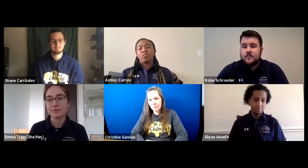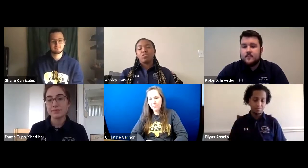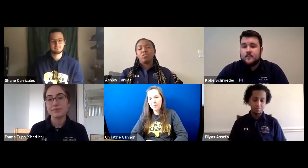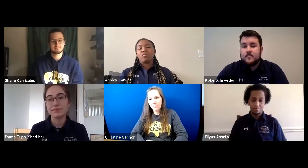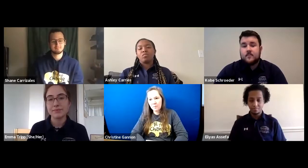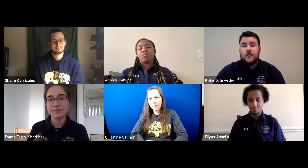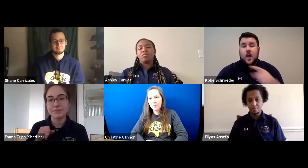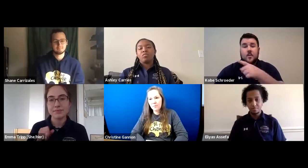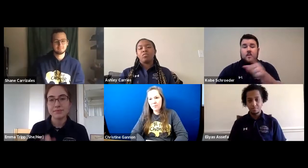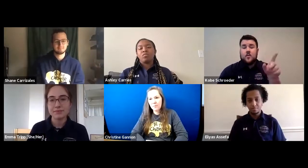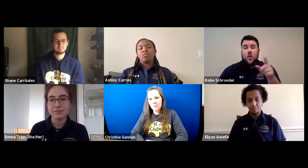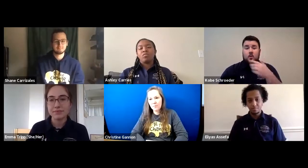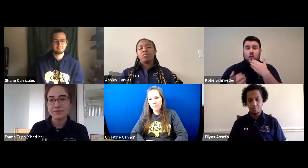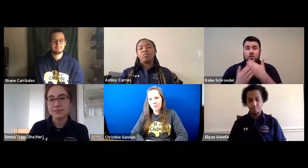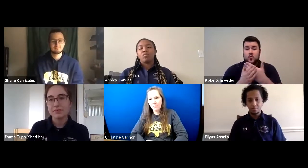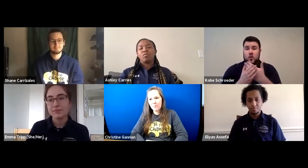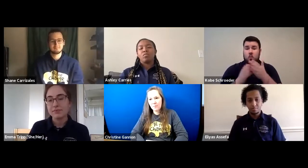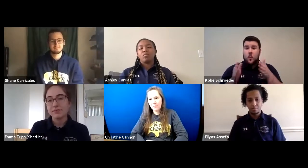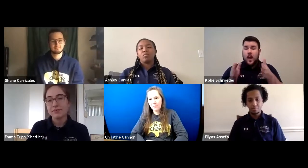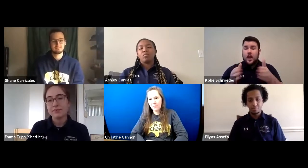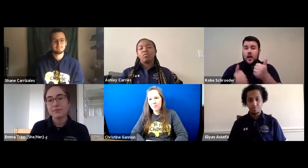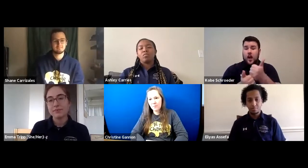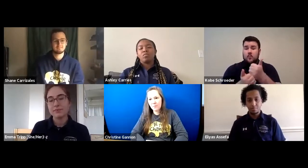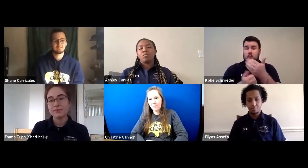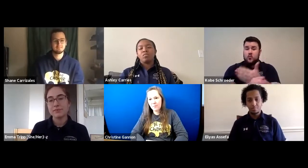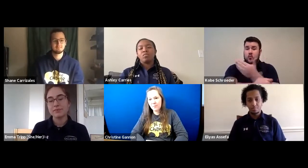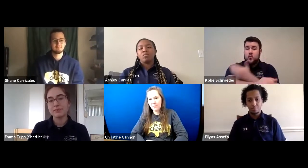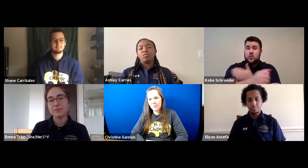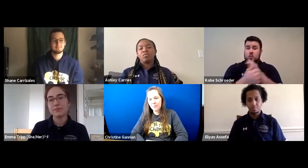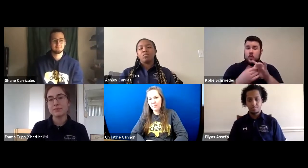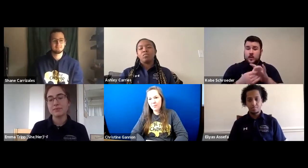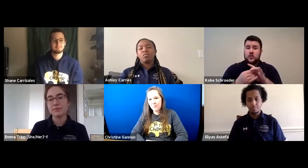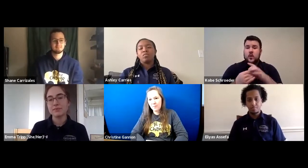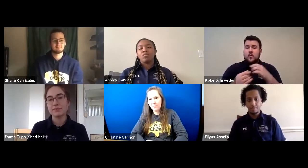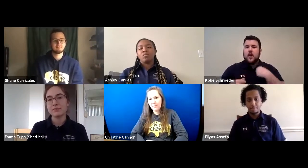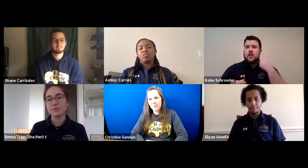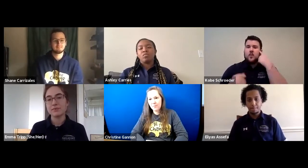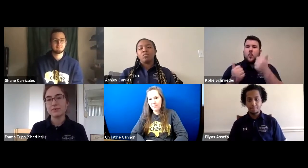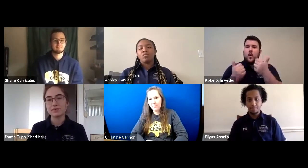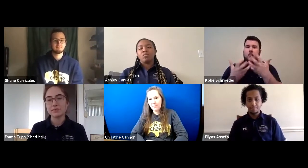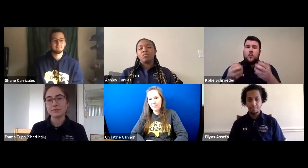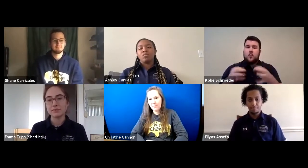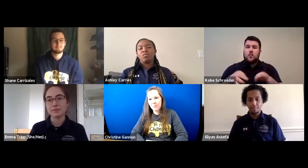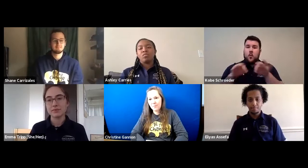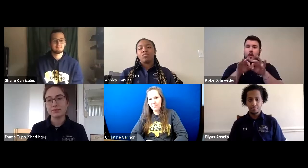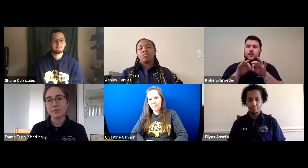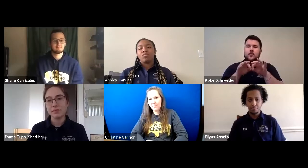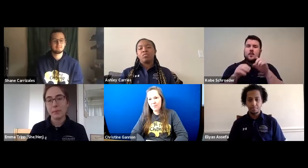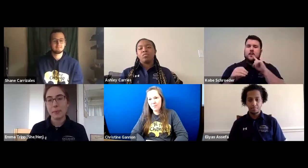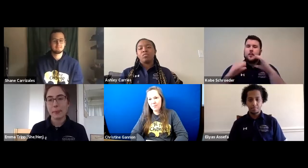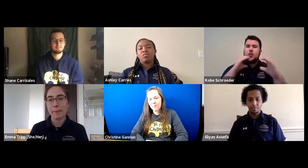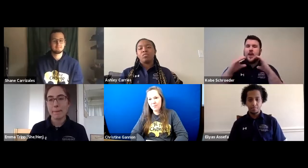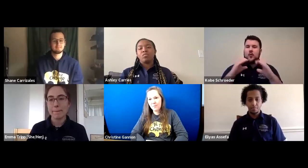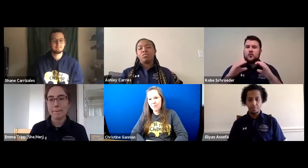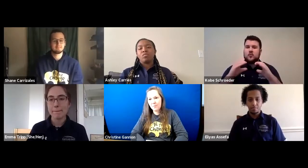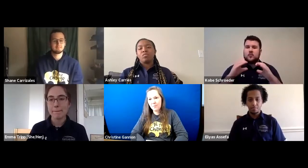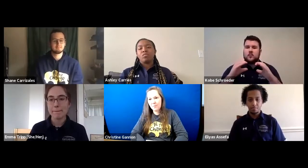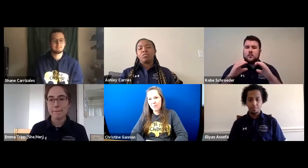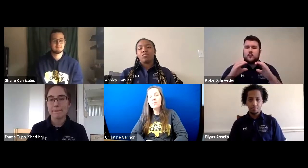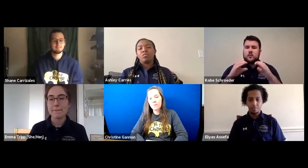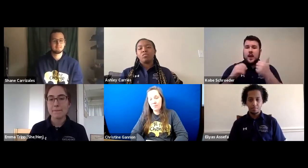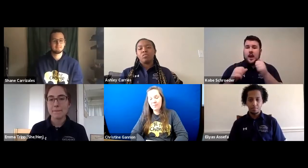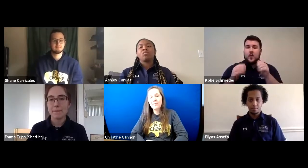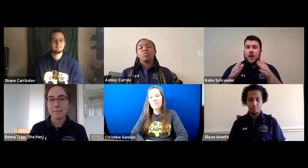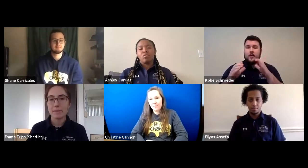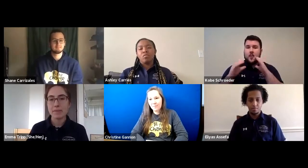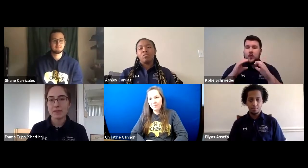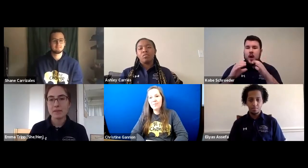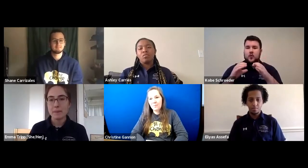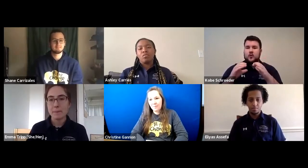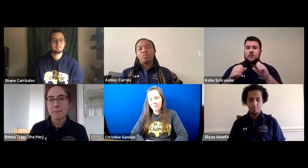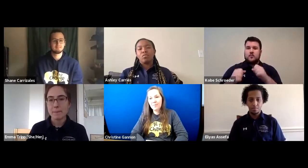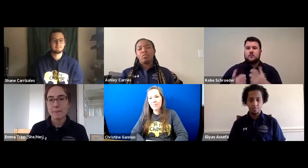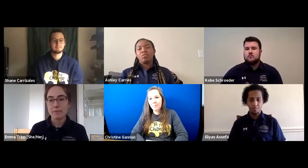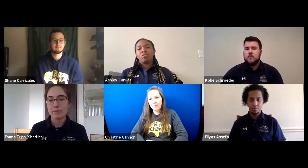>Those are all good ways to help improve our relationship I think what’s important is to communicate. Any type of communication